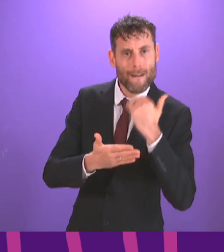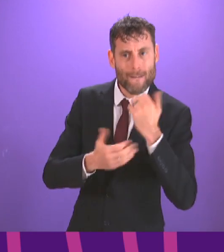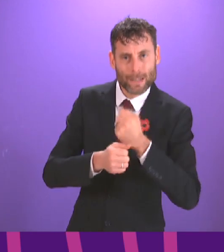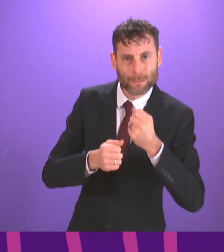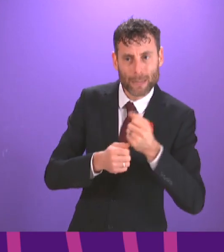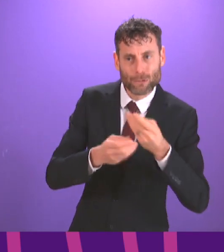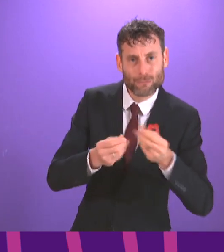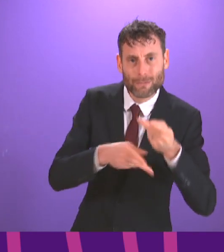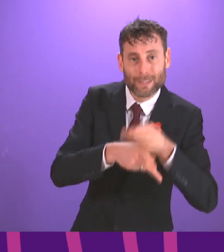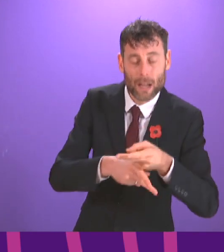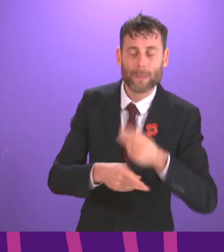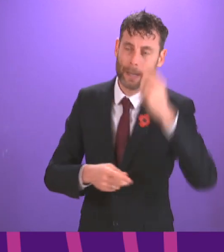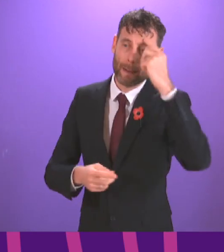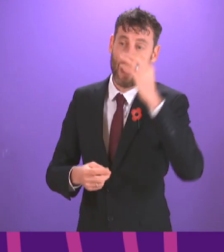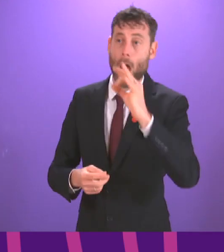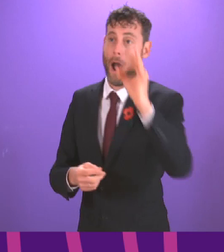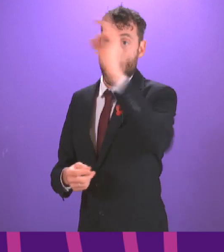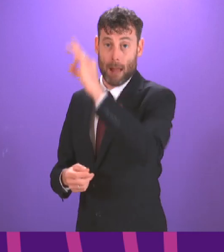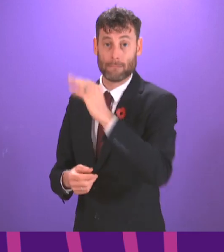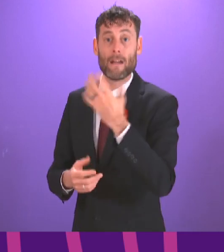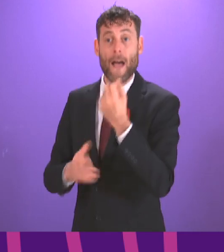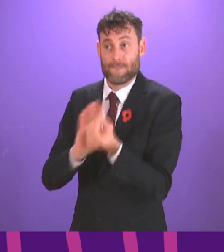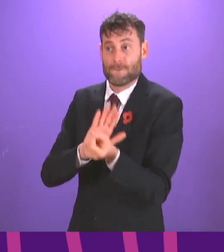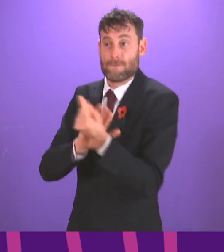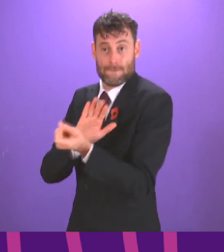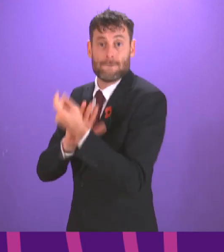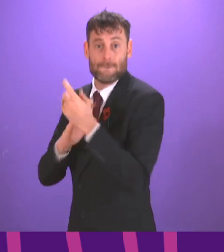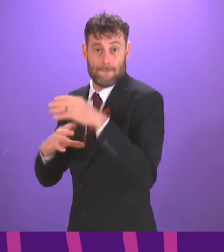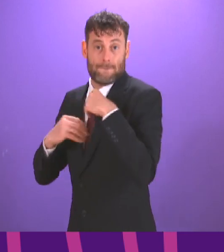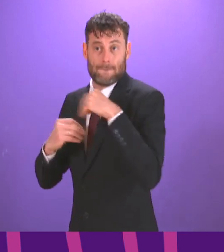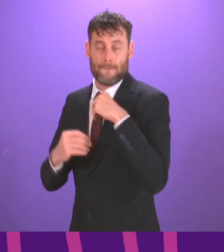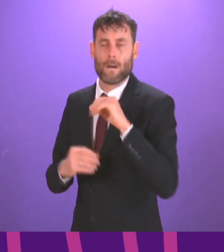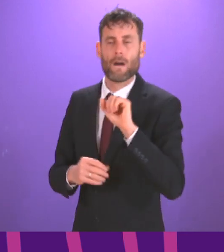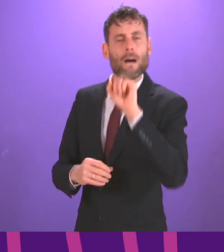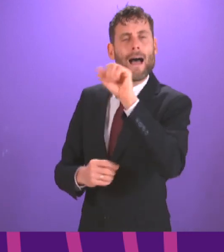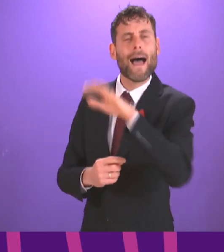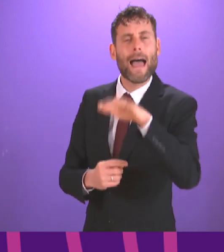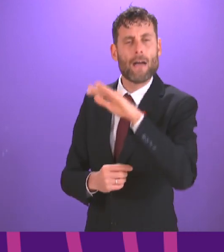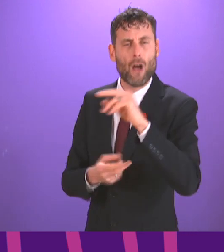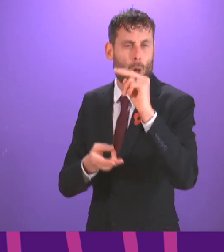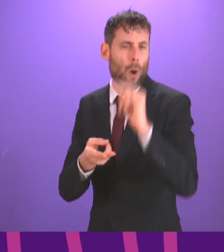and rural communities, although transmission is lower in general; and given that we are